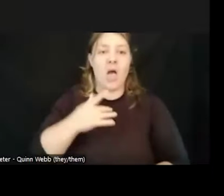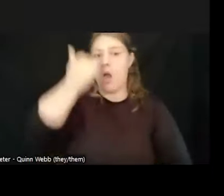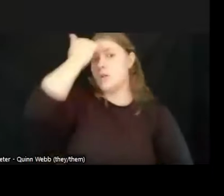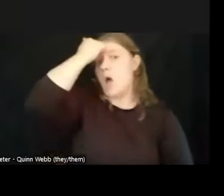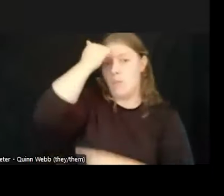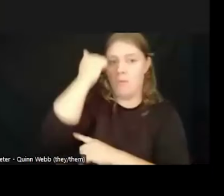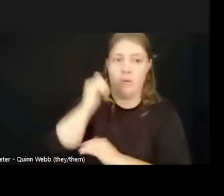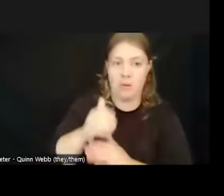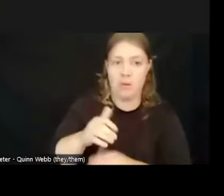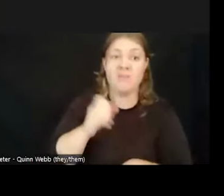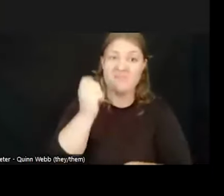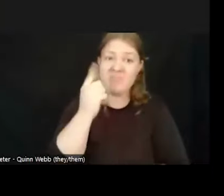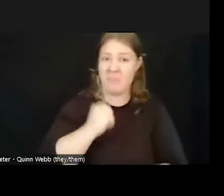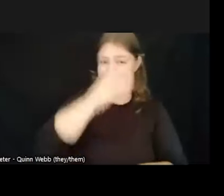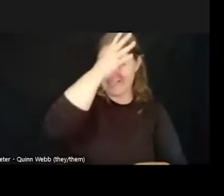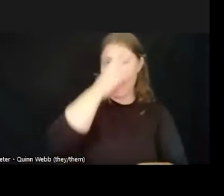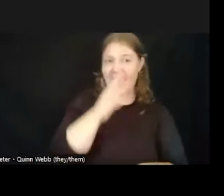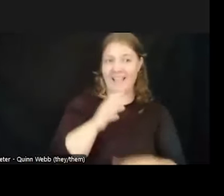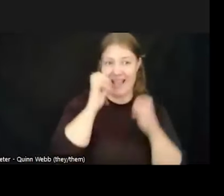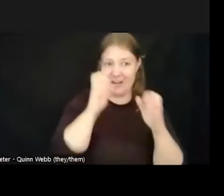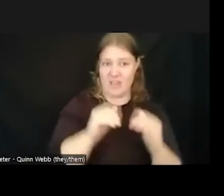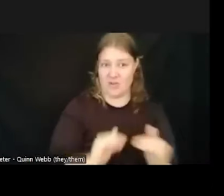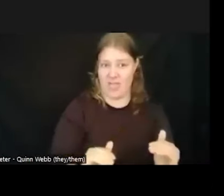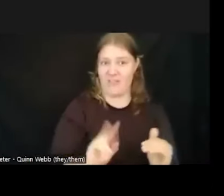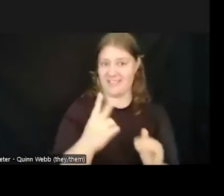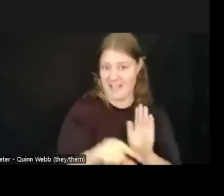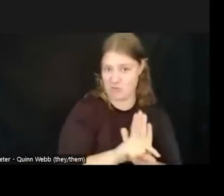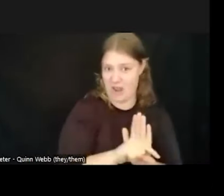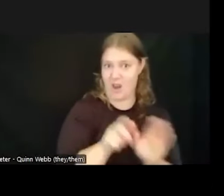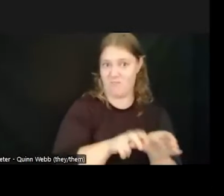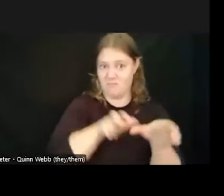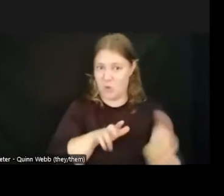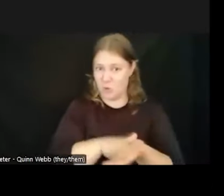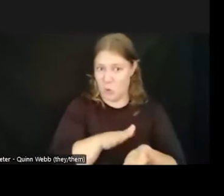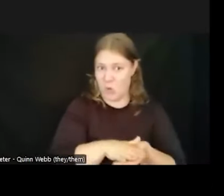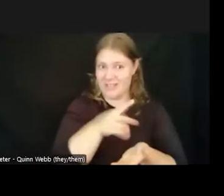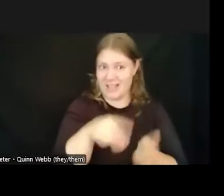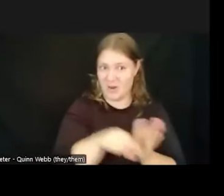grade education my dad dropped out of school in the second grade to work the farms and to